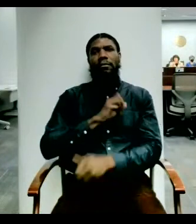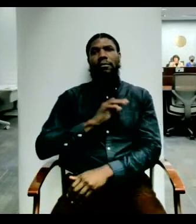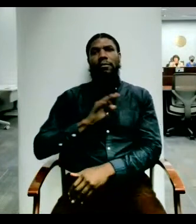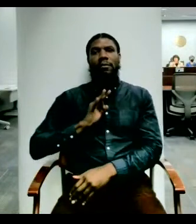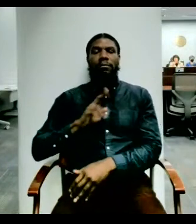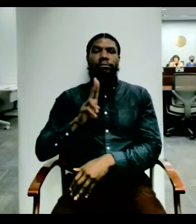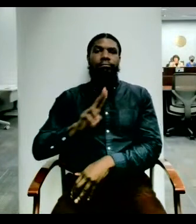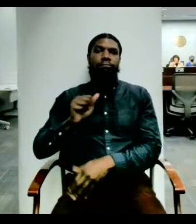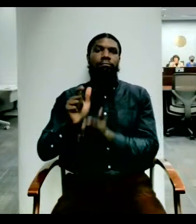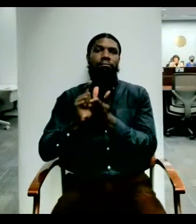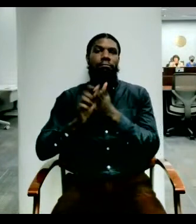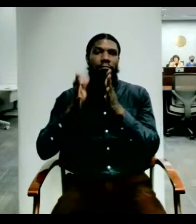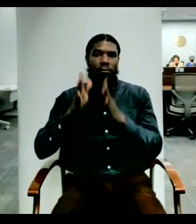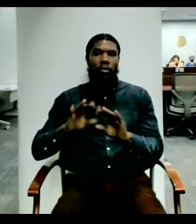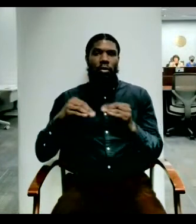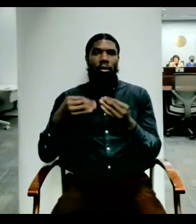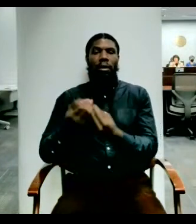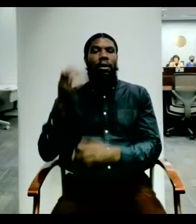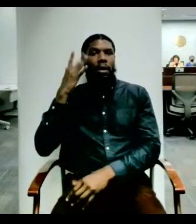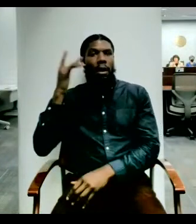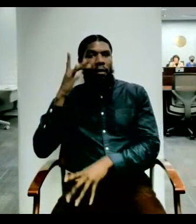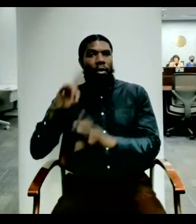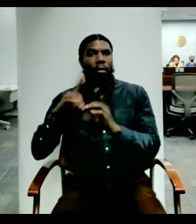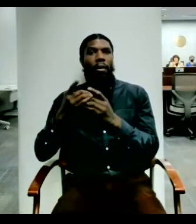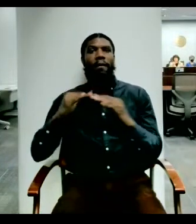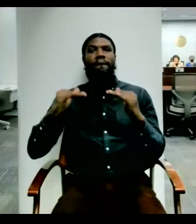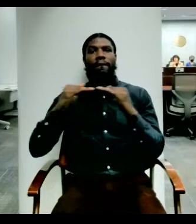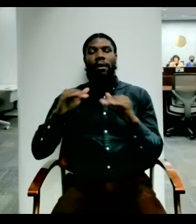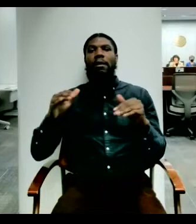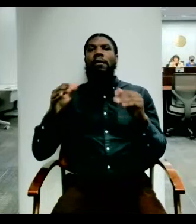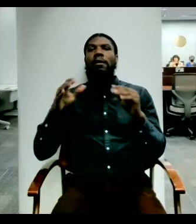of fair employment and housing and the California US departments of Justice.